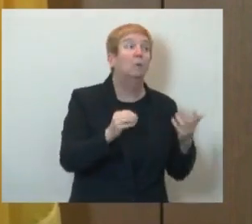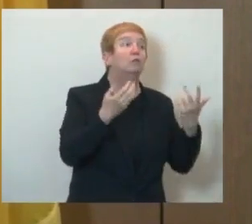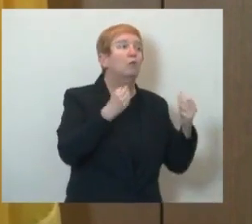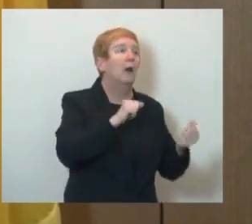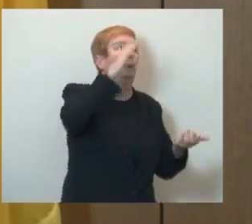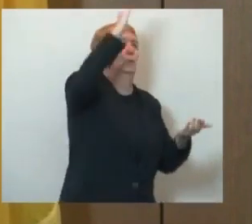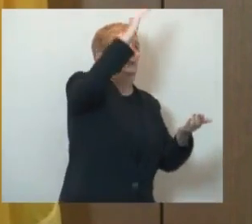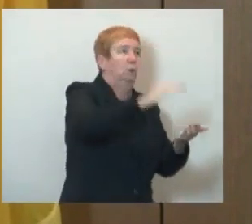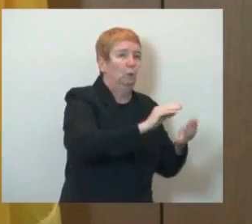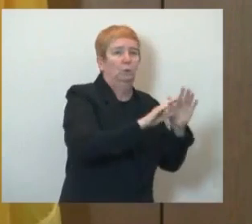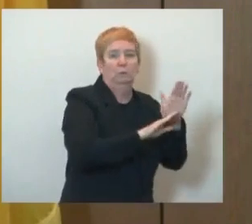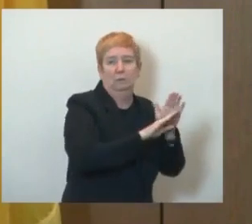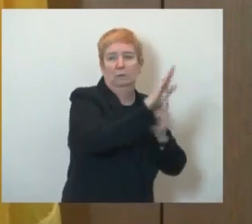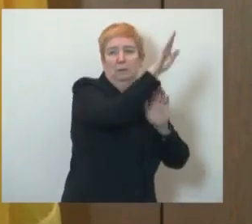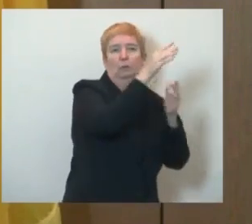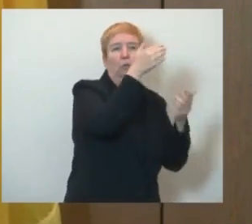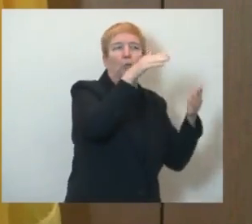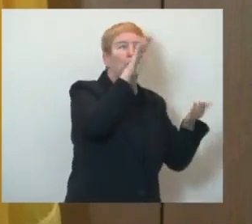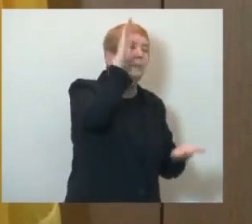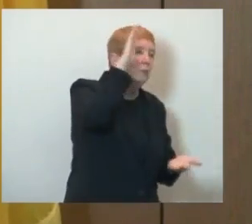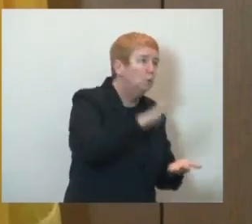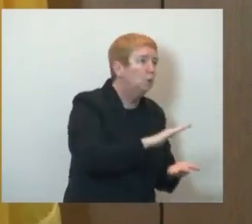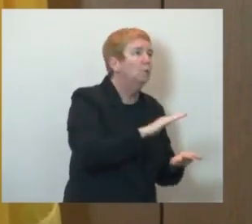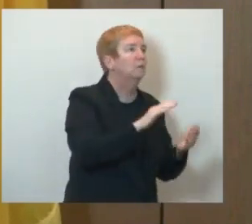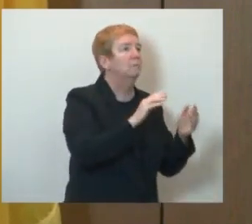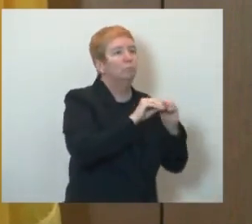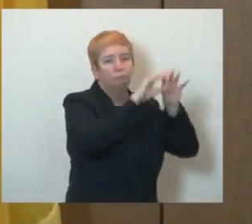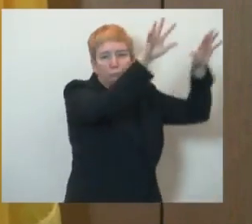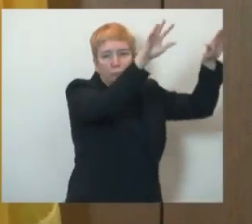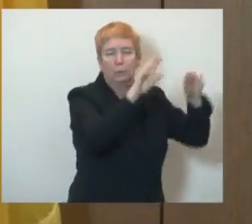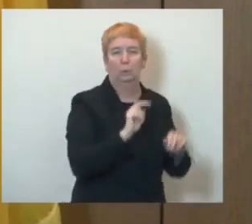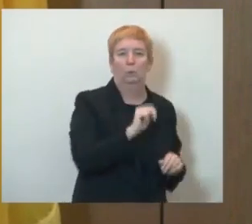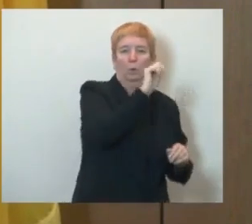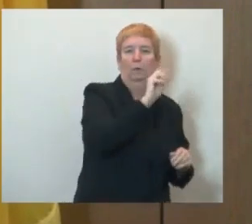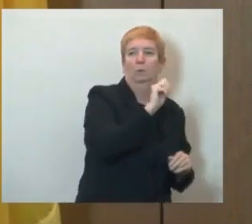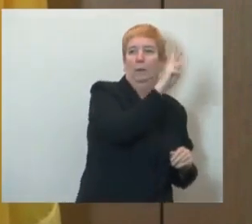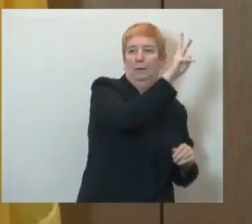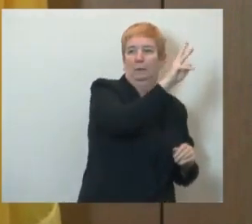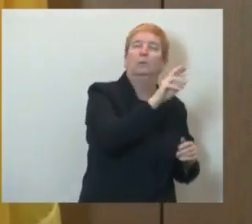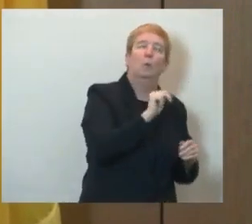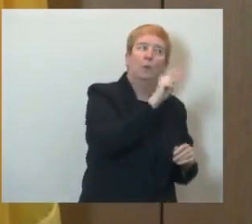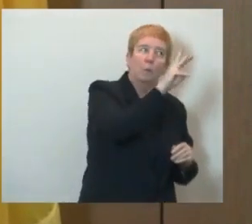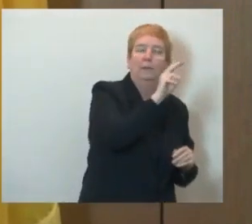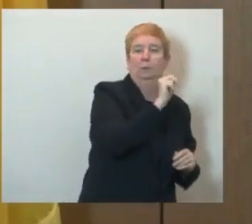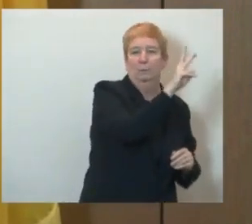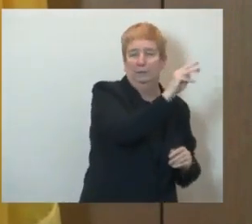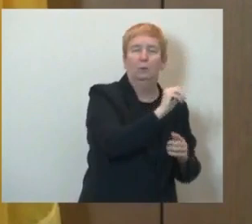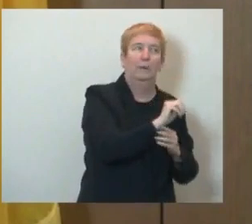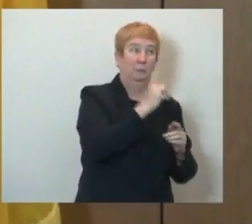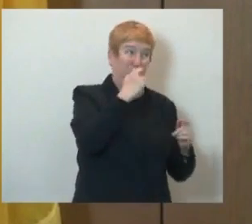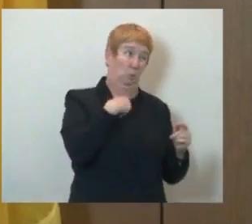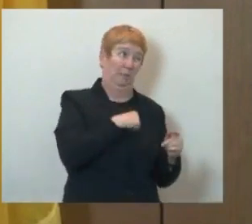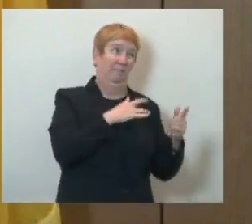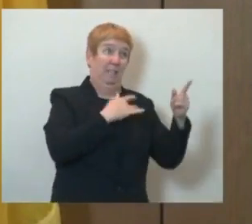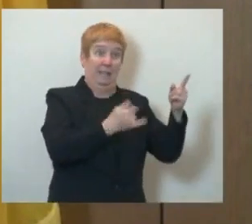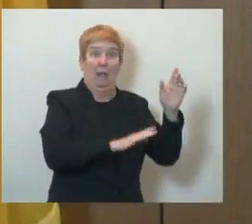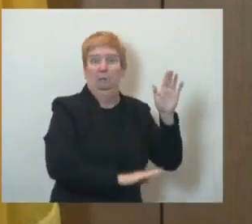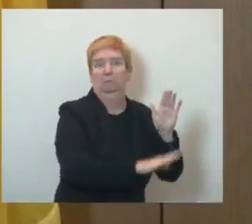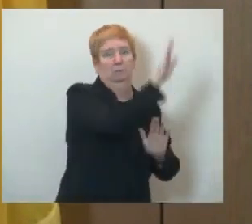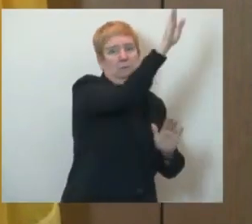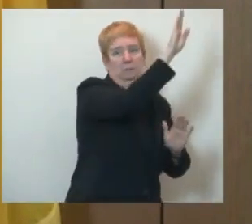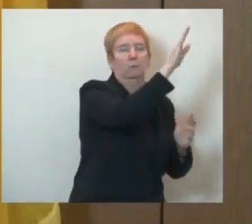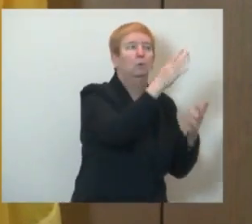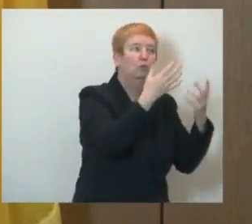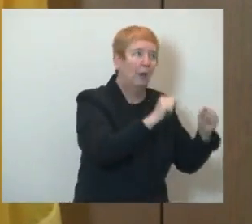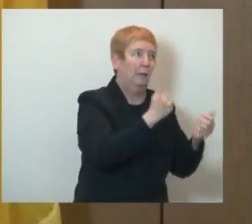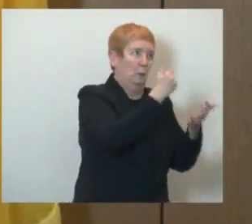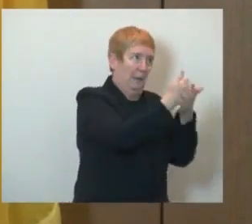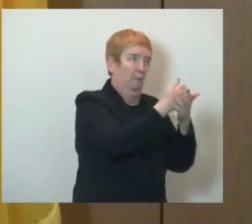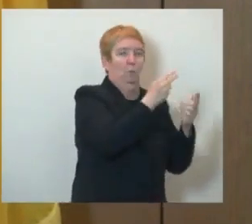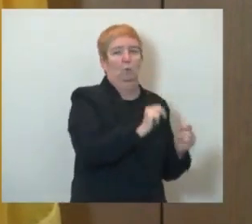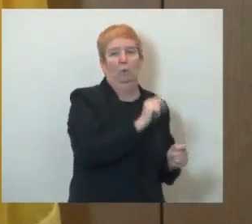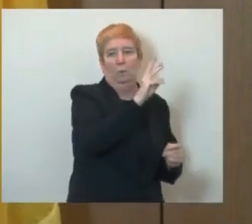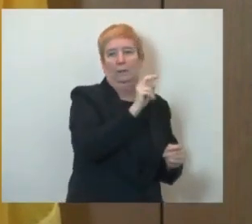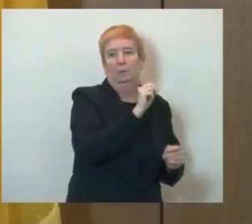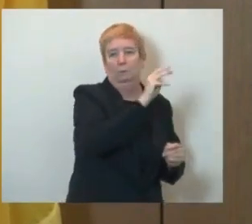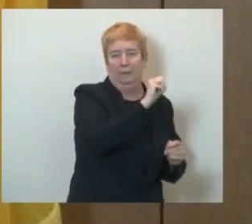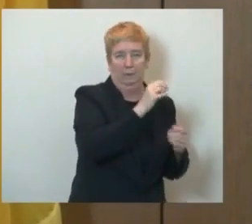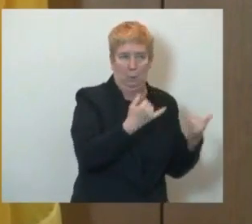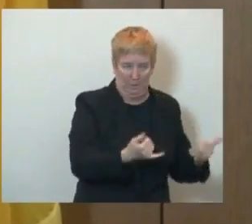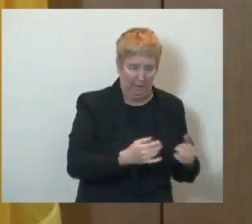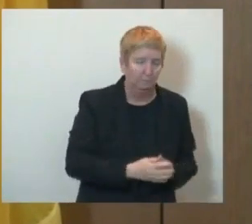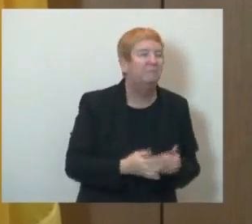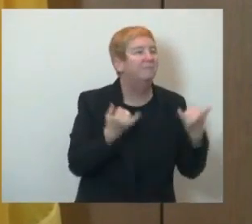WE CAN MUSTER TO DO EVERYTHING WE CAN TO ADEQUATELY REDUCE THE RATE OF TRANSMISSION SAVE MORE LIVES AND GET THROUGH BOTH THE SURGE AND THE PEAK IN THAT PARTICULAR PARTICULAR PART OF